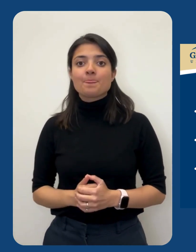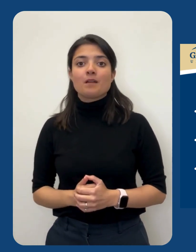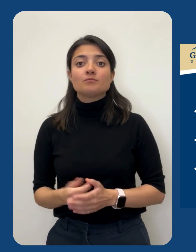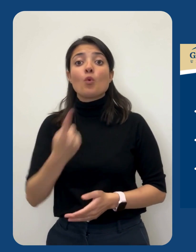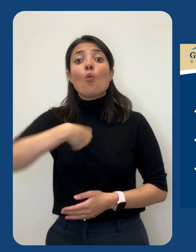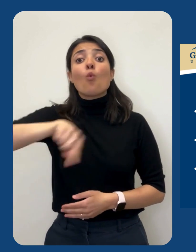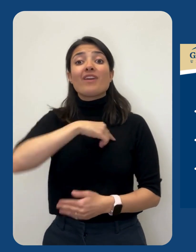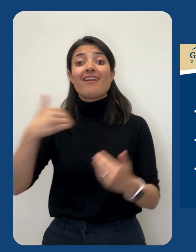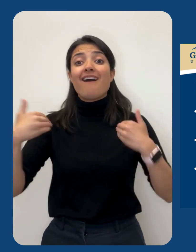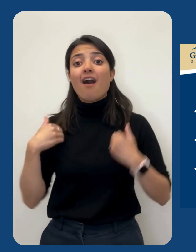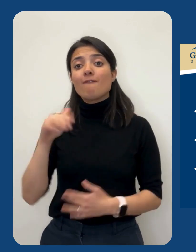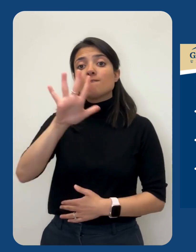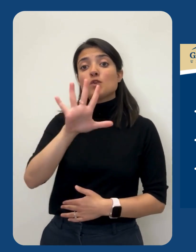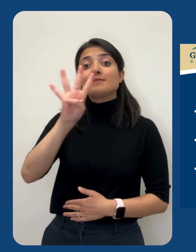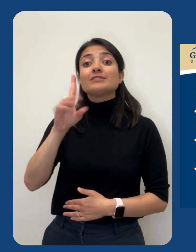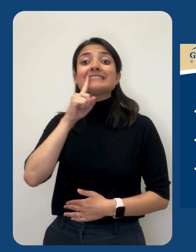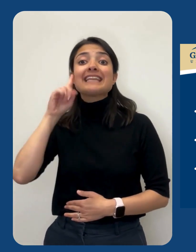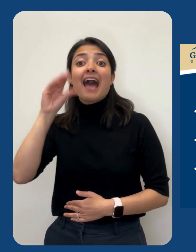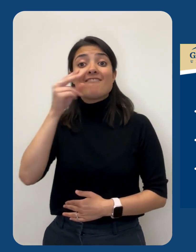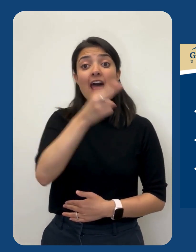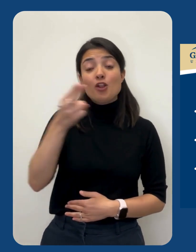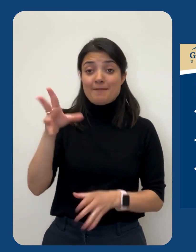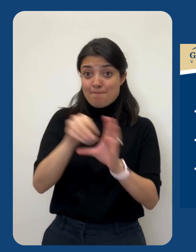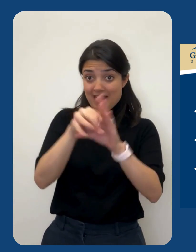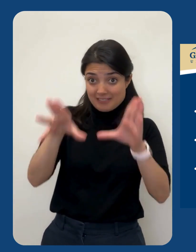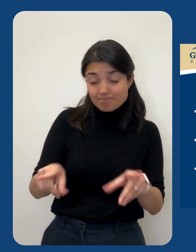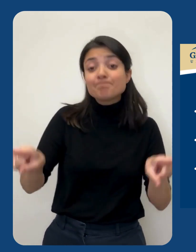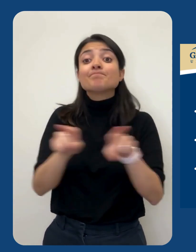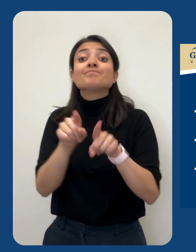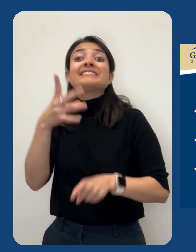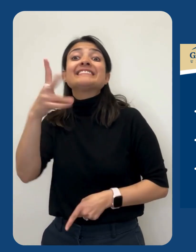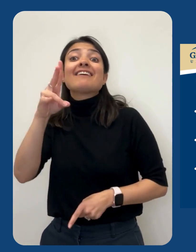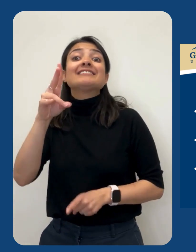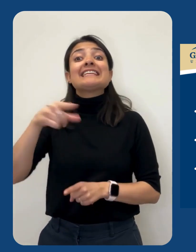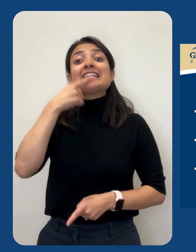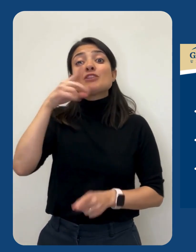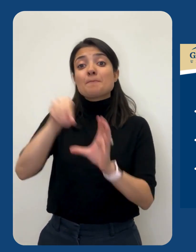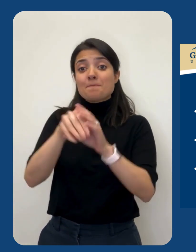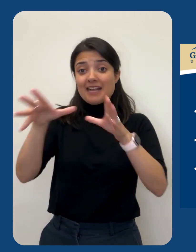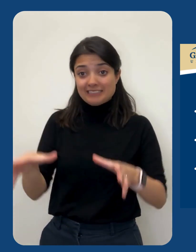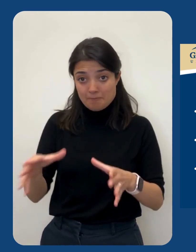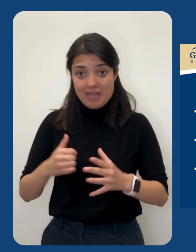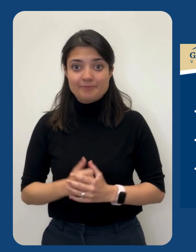We had 54 Deaf and Hard-of-hearing participants, and 17 hearing participants.